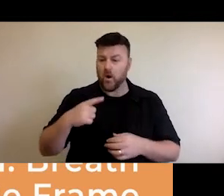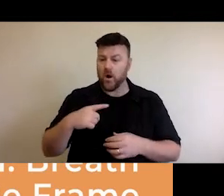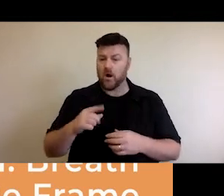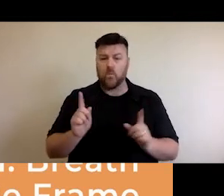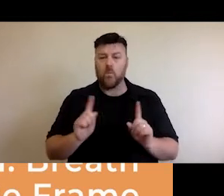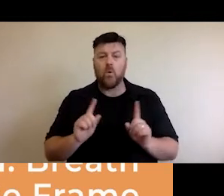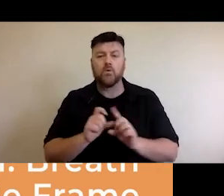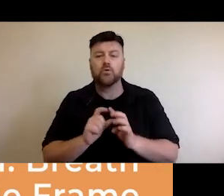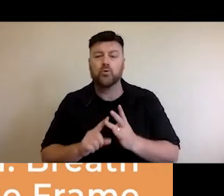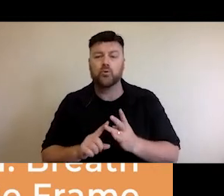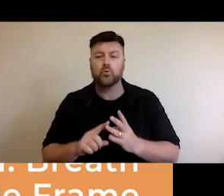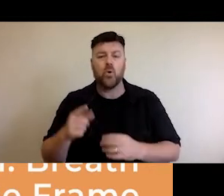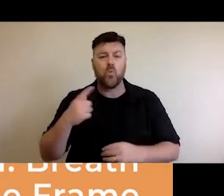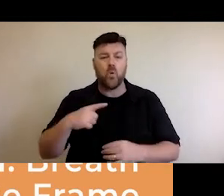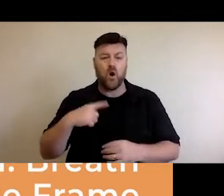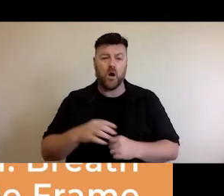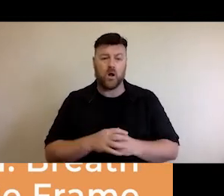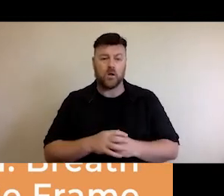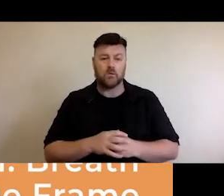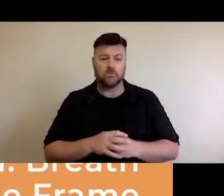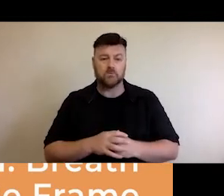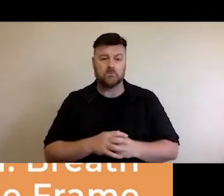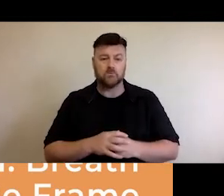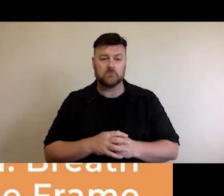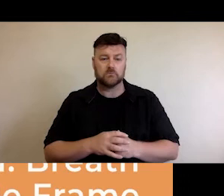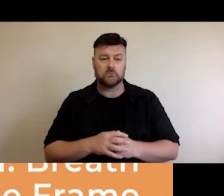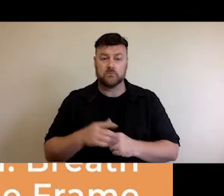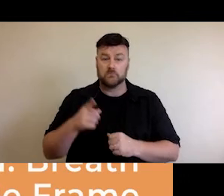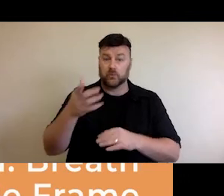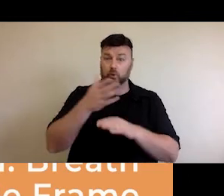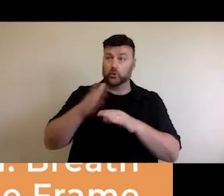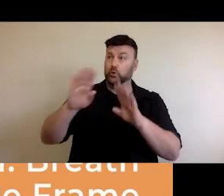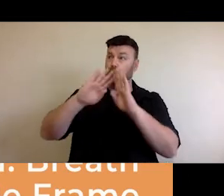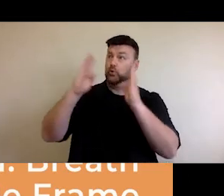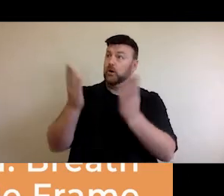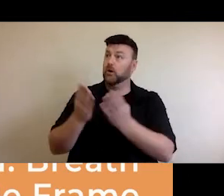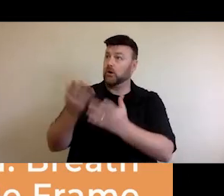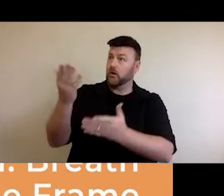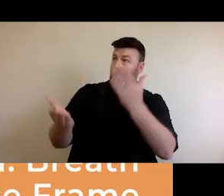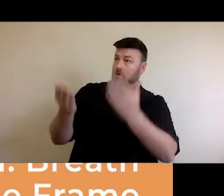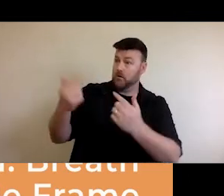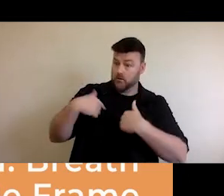Why do you exist in a new world of uncertainty? And should you continue to exist in that world? If you can